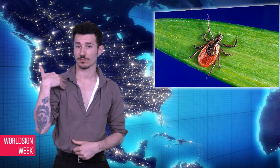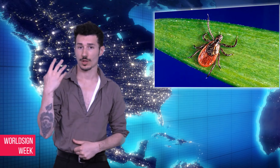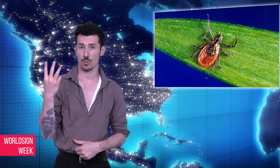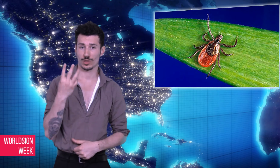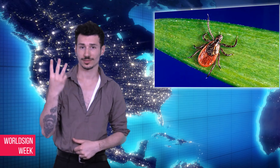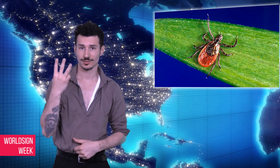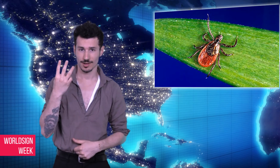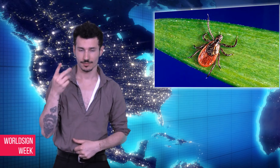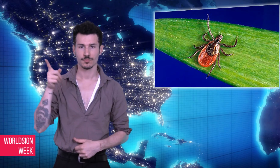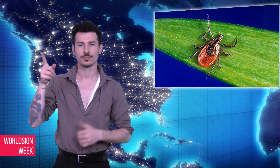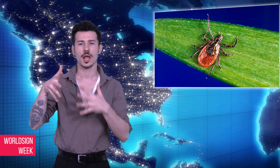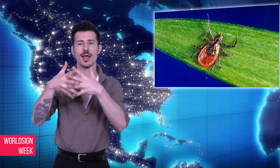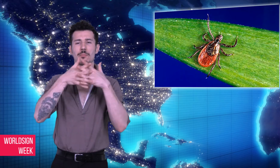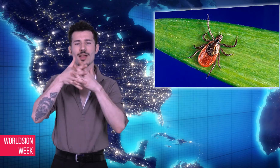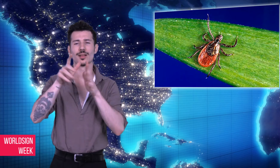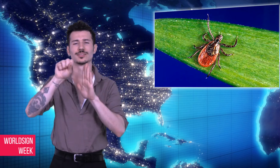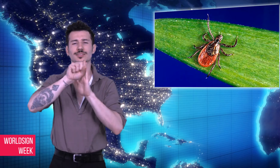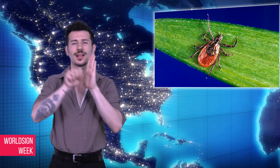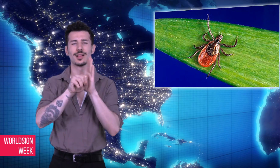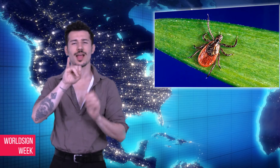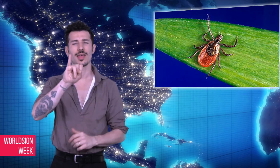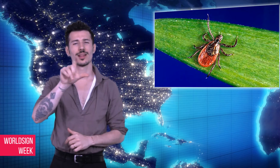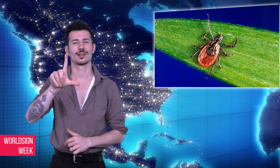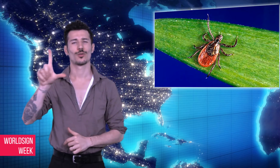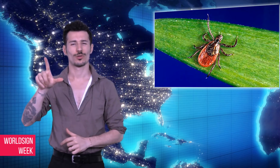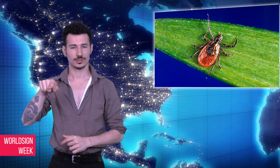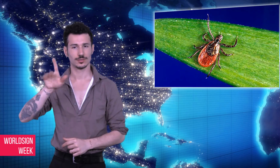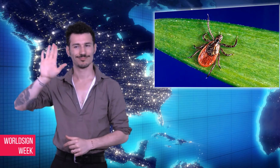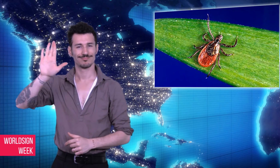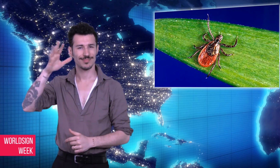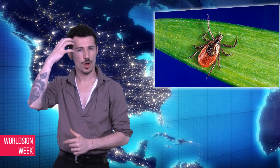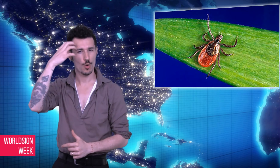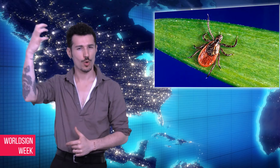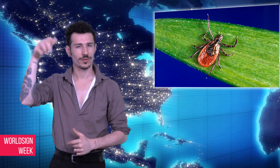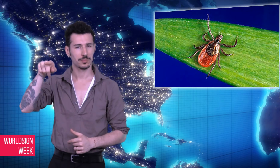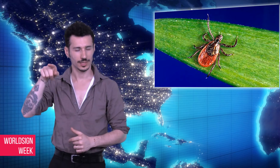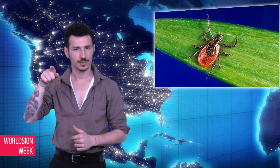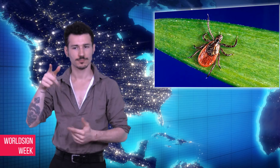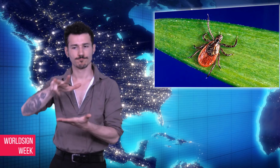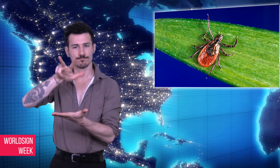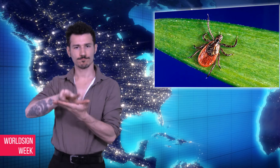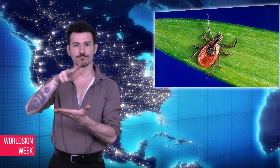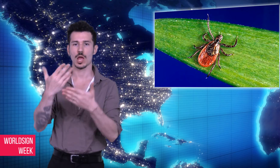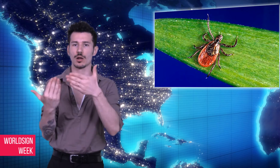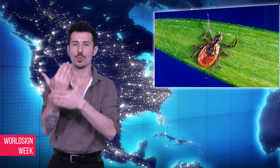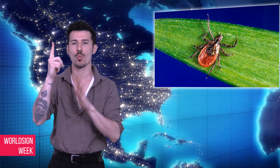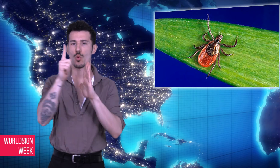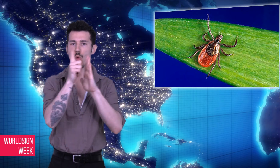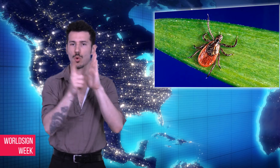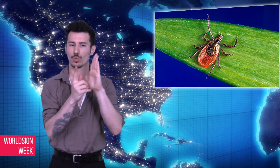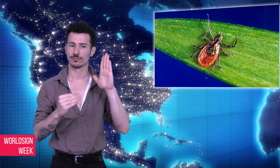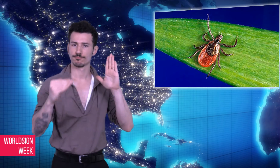Last Wednesday, the government in the American state of Illinois